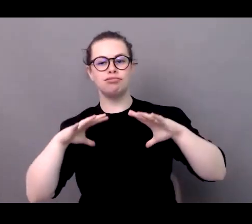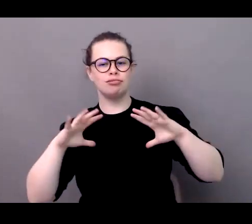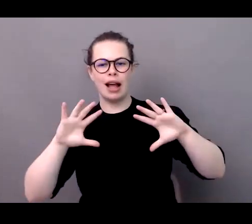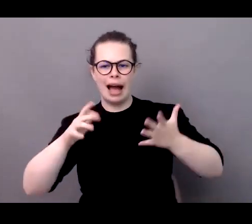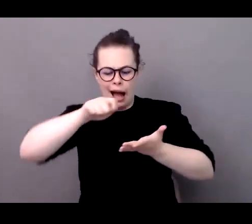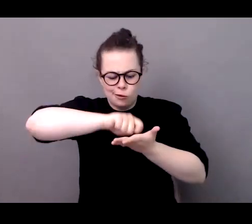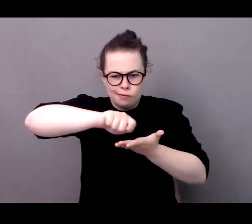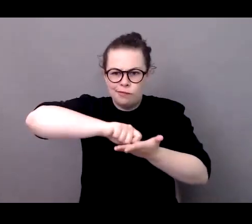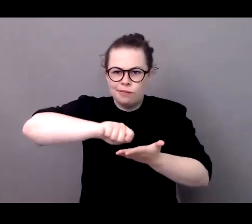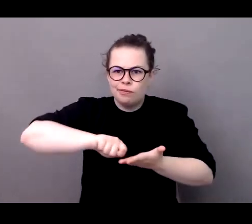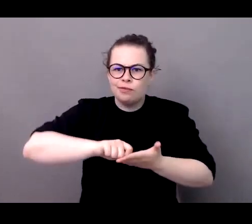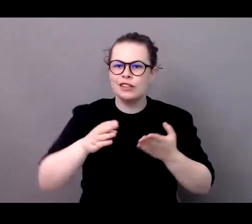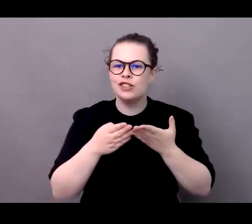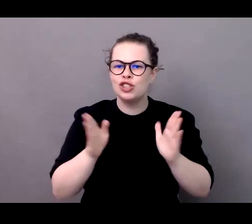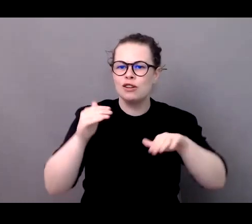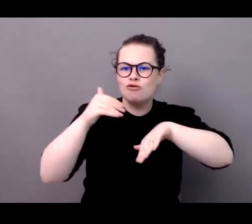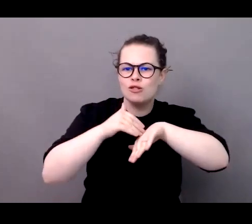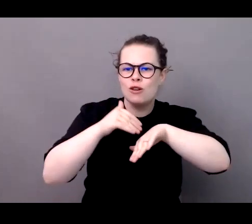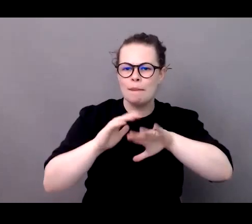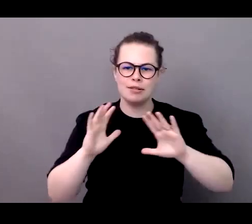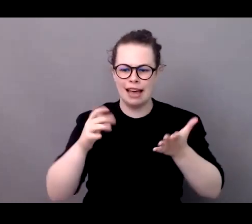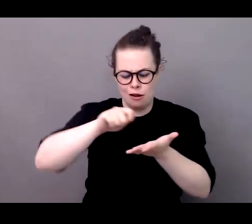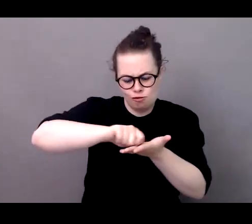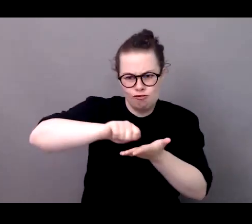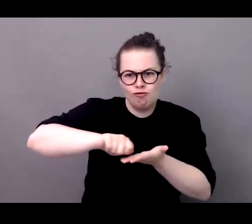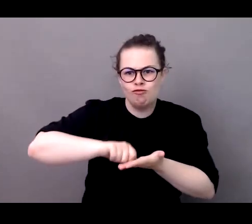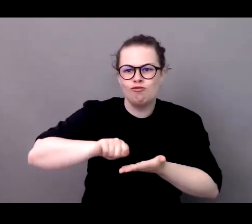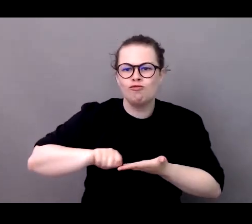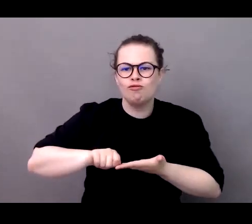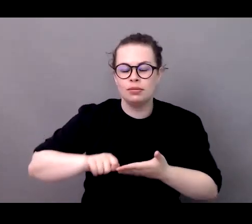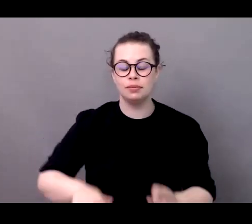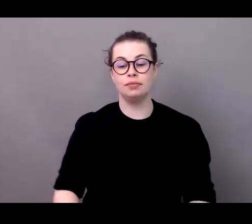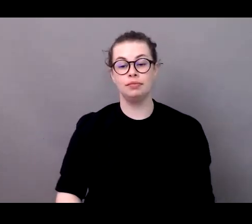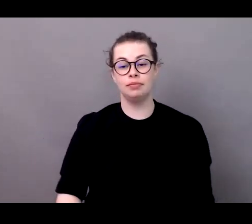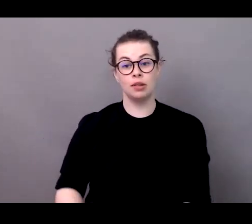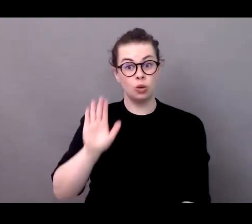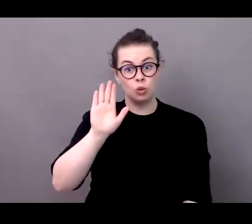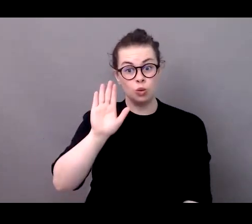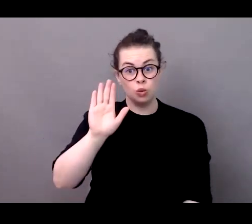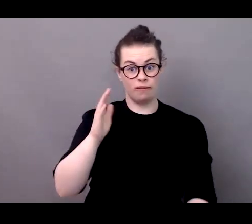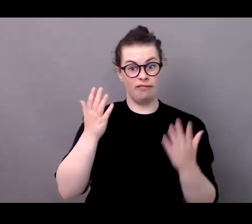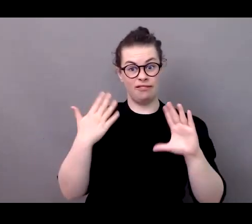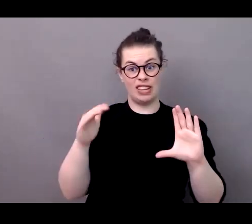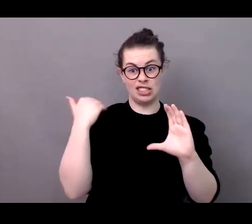what does that draft guidance look like? In your briefing document, which has been shared with you,